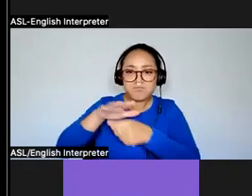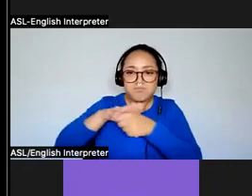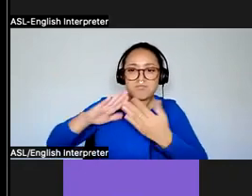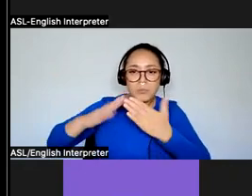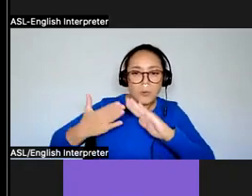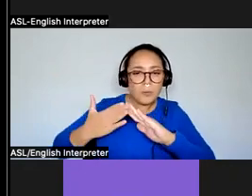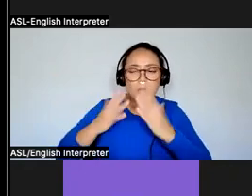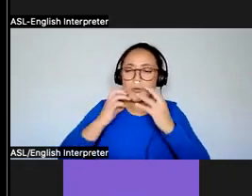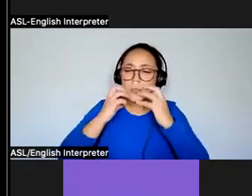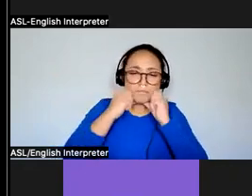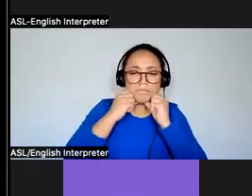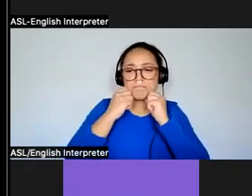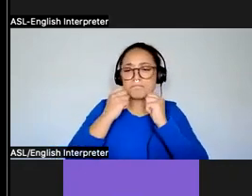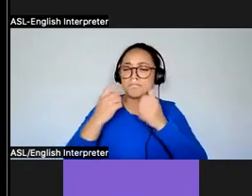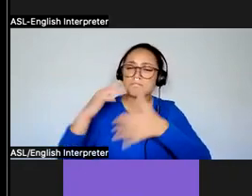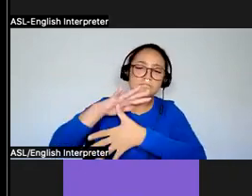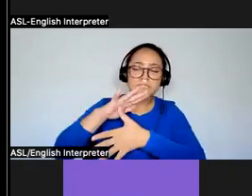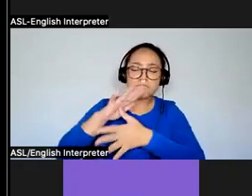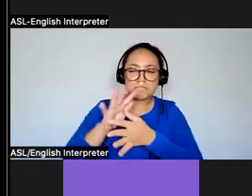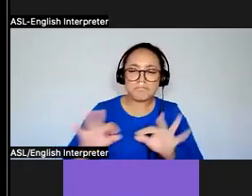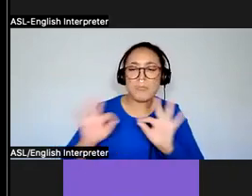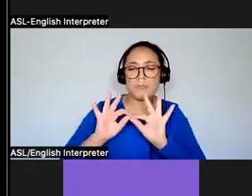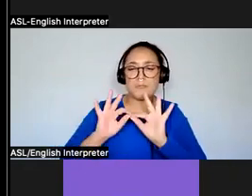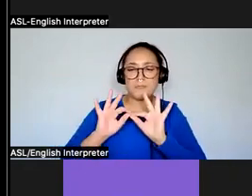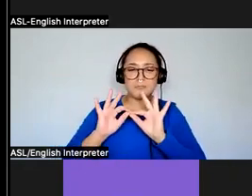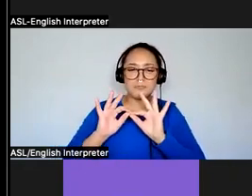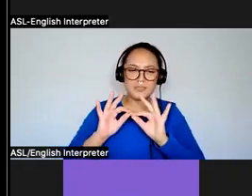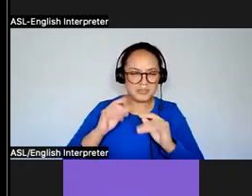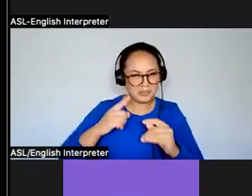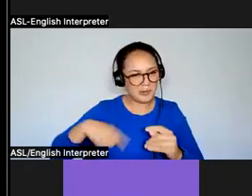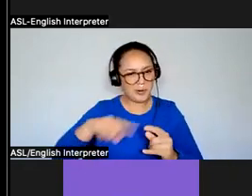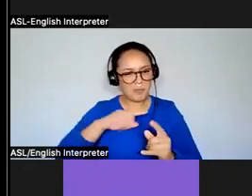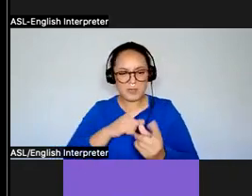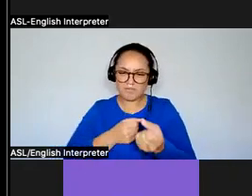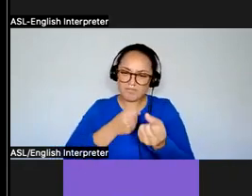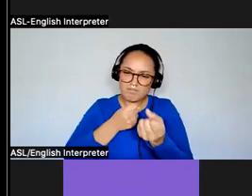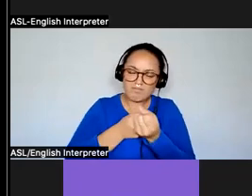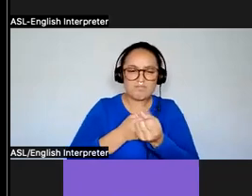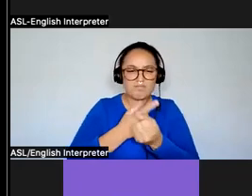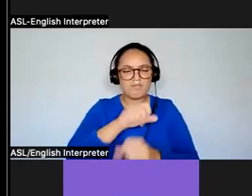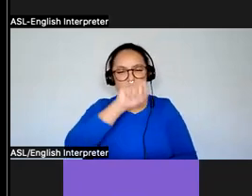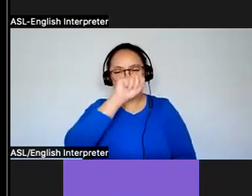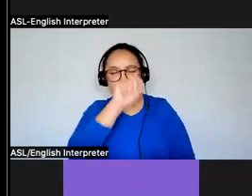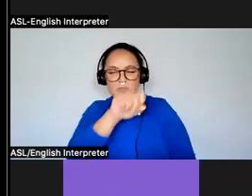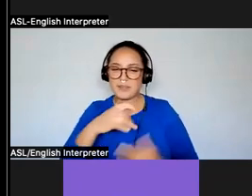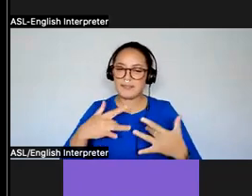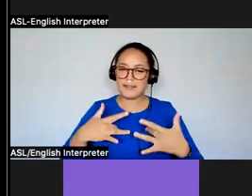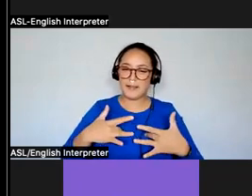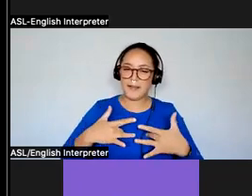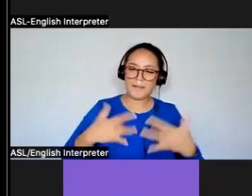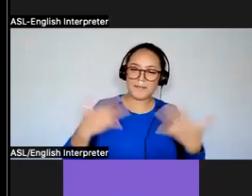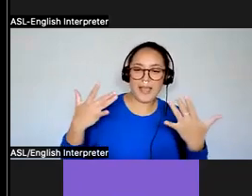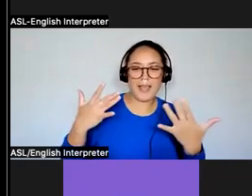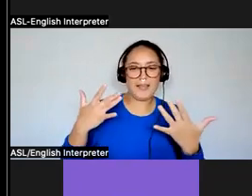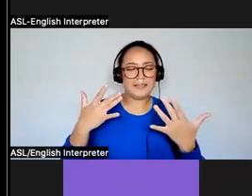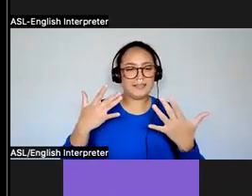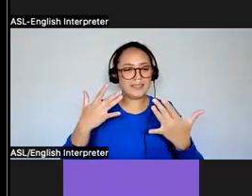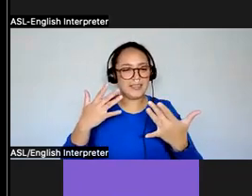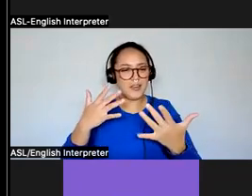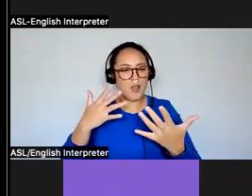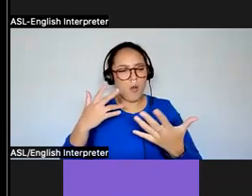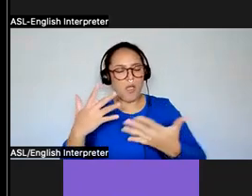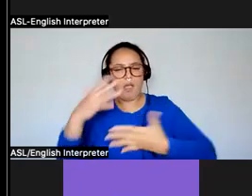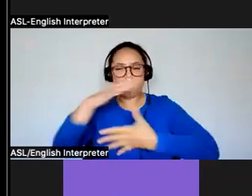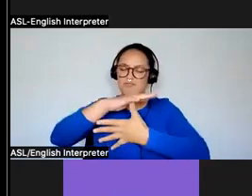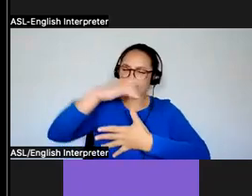And so we really love events that really are our breakfast table with community in mind.